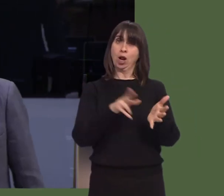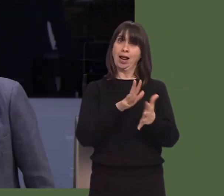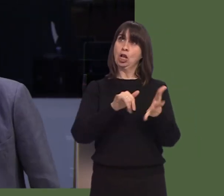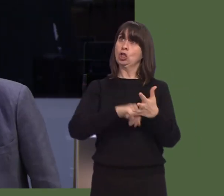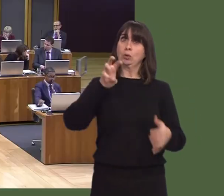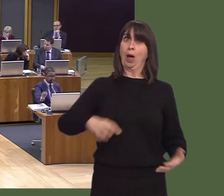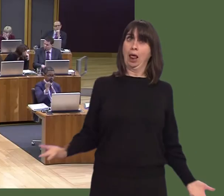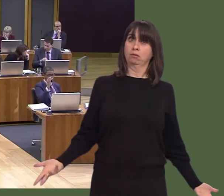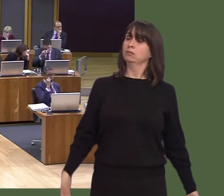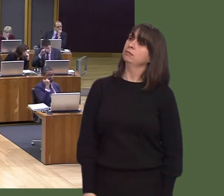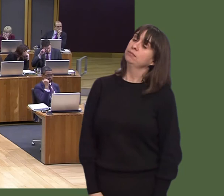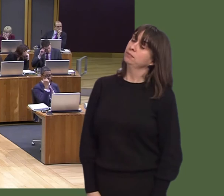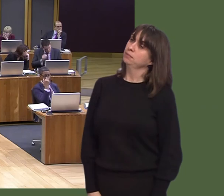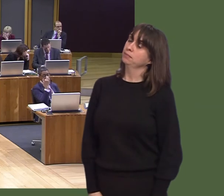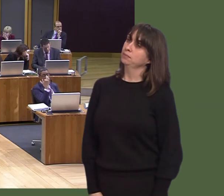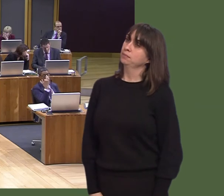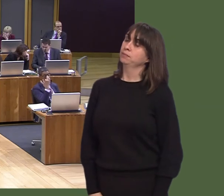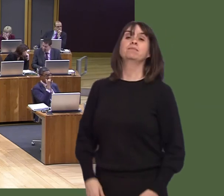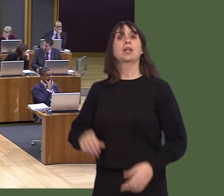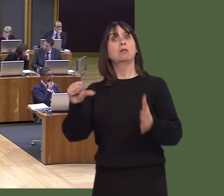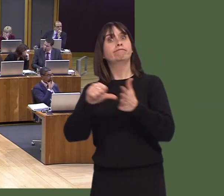Gofal, we had Glastir, we have schemes that help to support the environment.